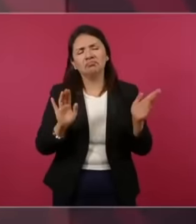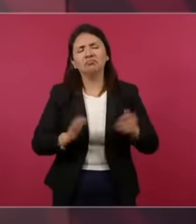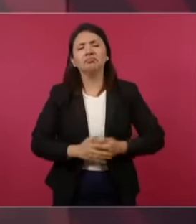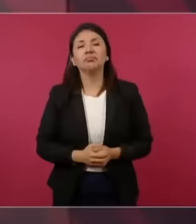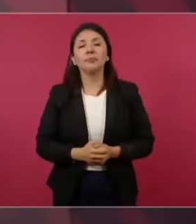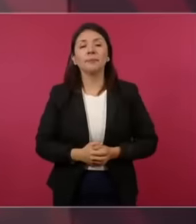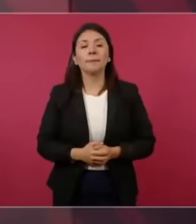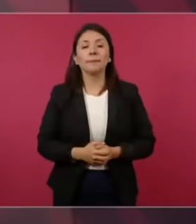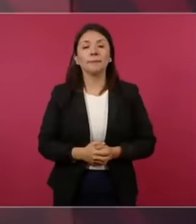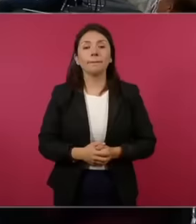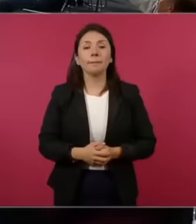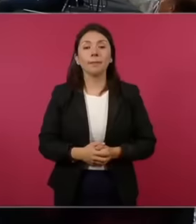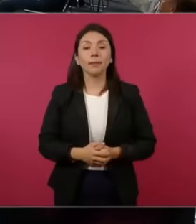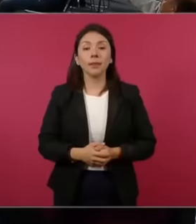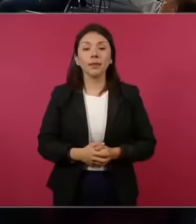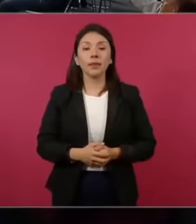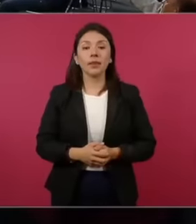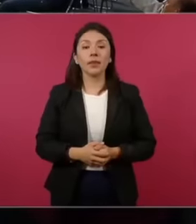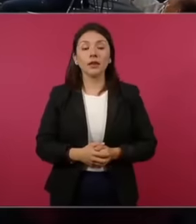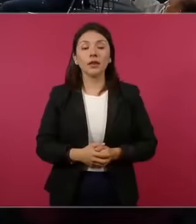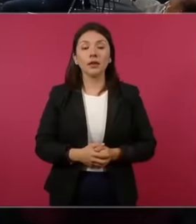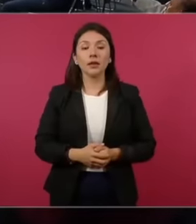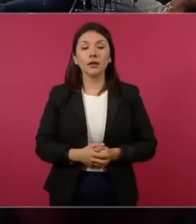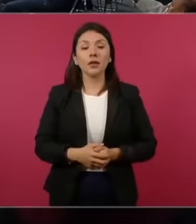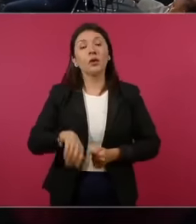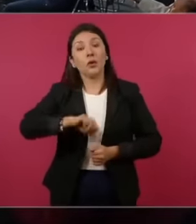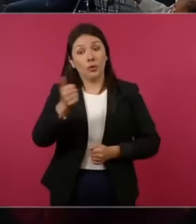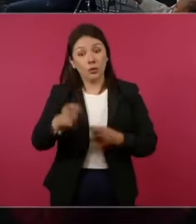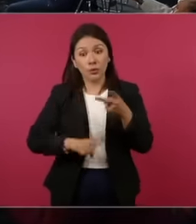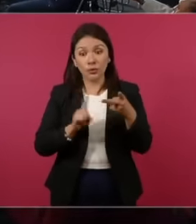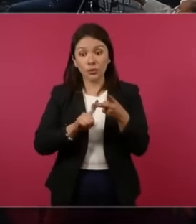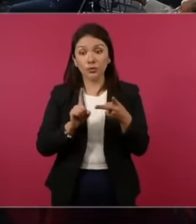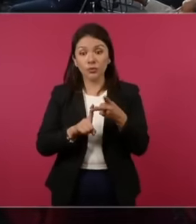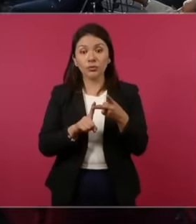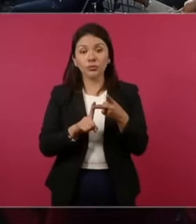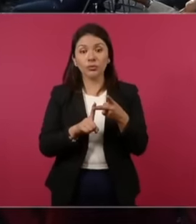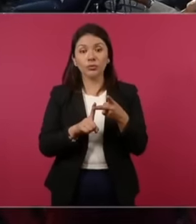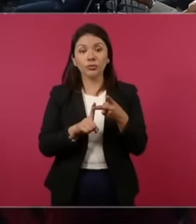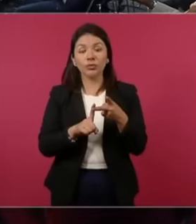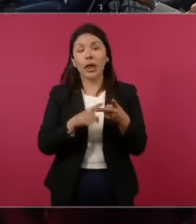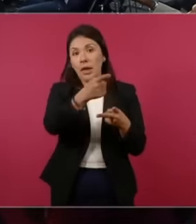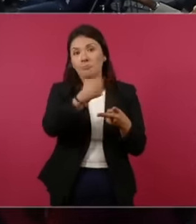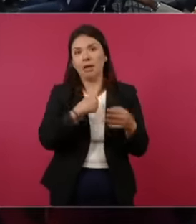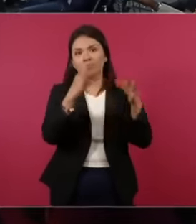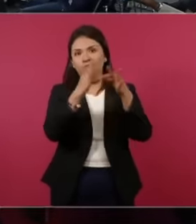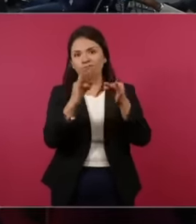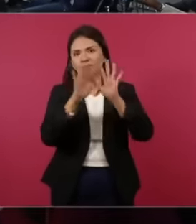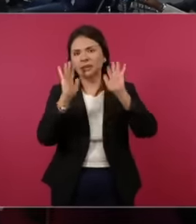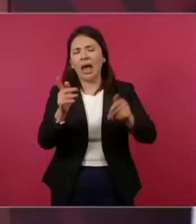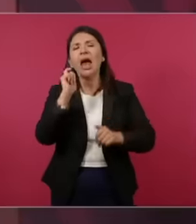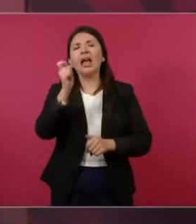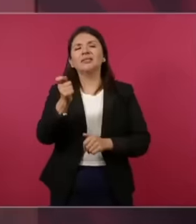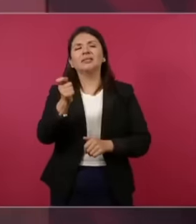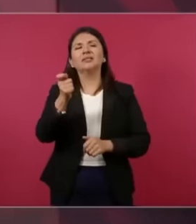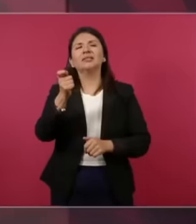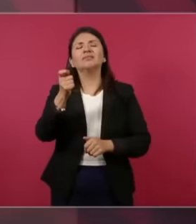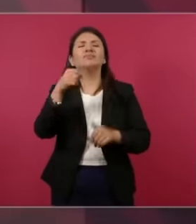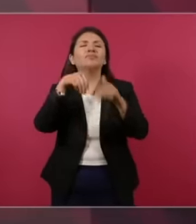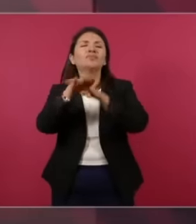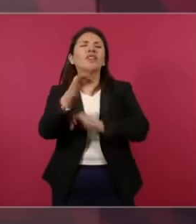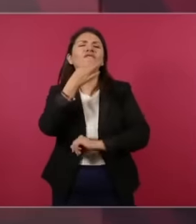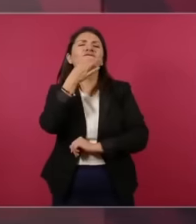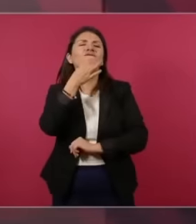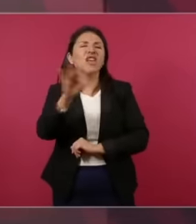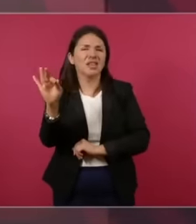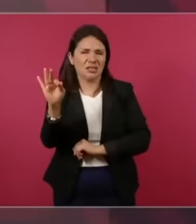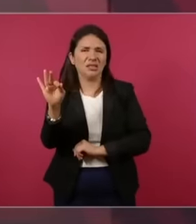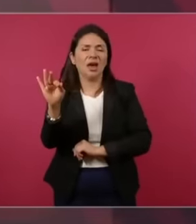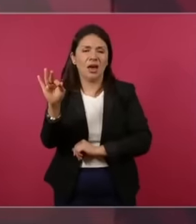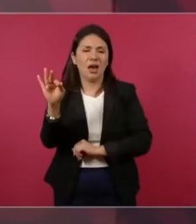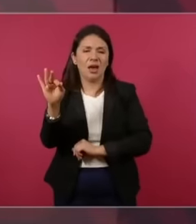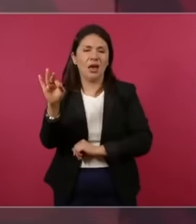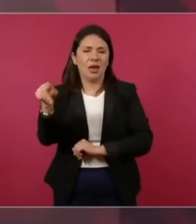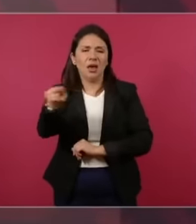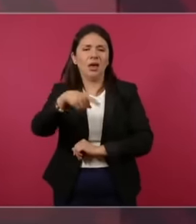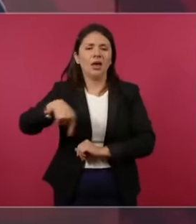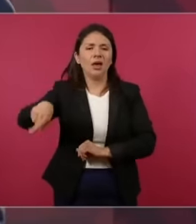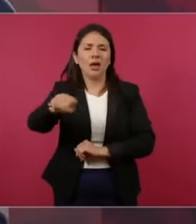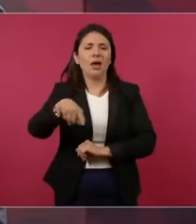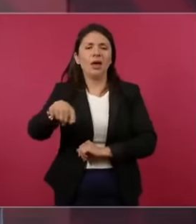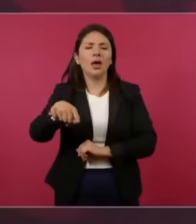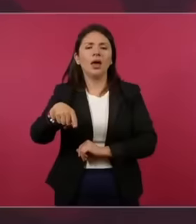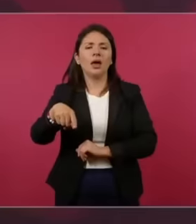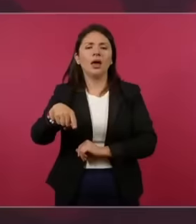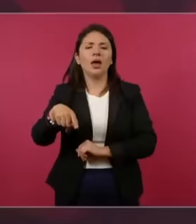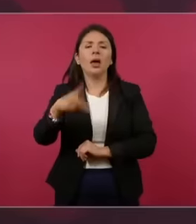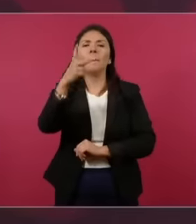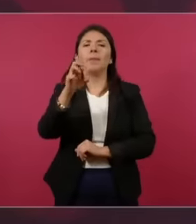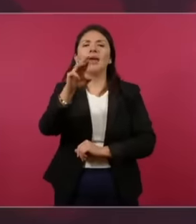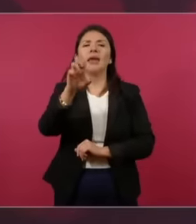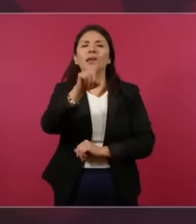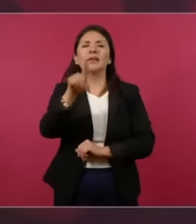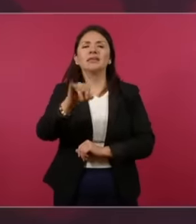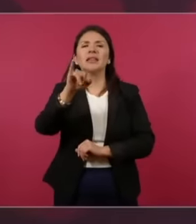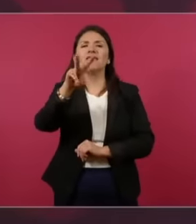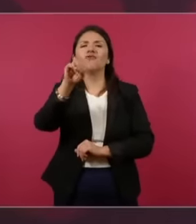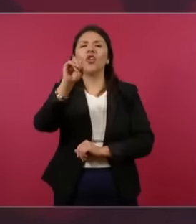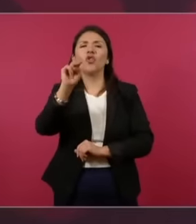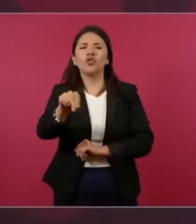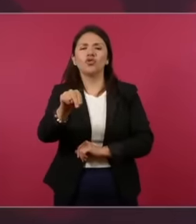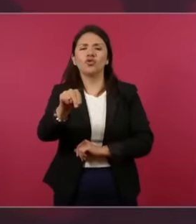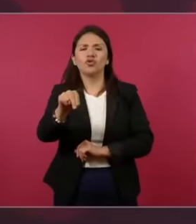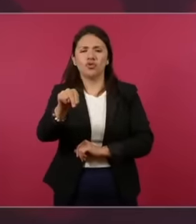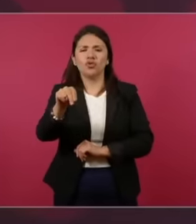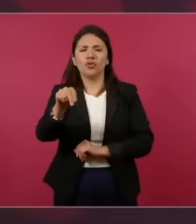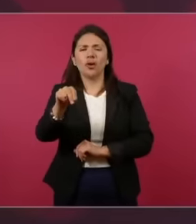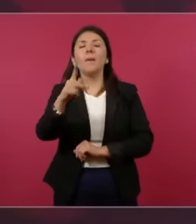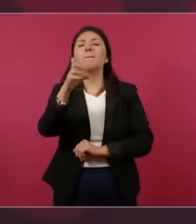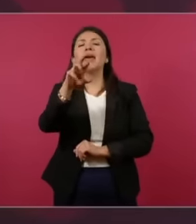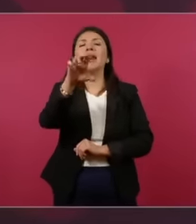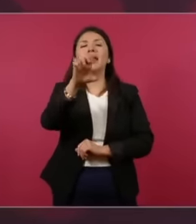begin with, secondly, he already explained to me, was it a party or was it a party for Pérez Simón, I know Pérez Simón,